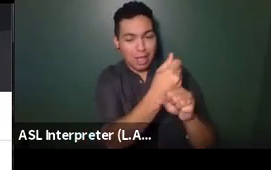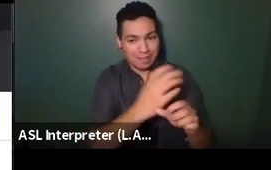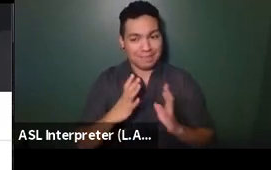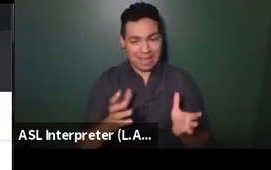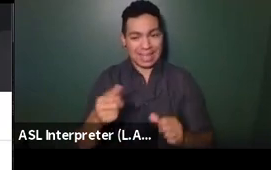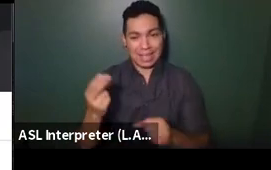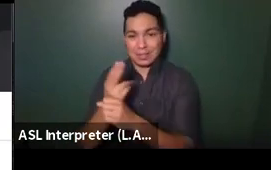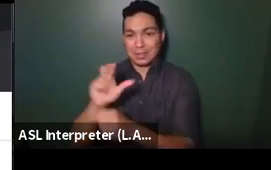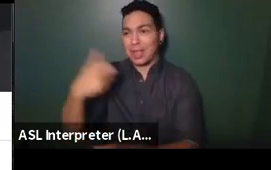Jeff Crawford: Never. I can't imagine any of us would do the same thing.